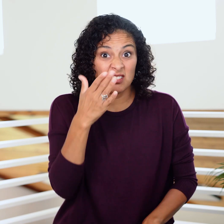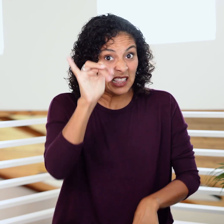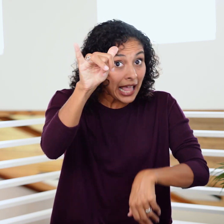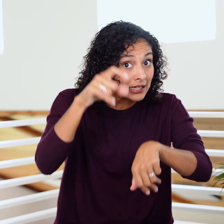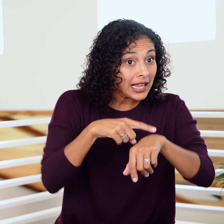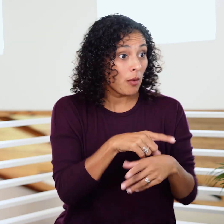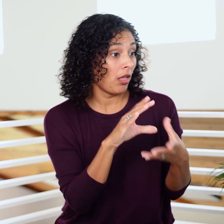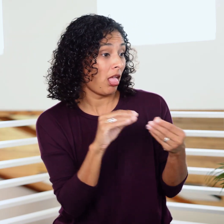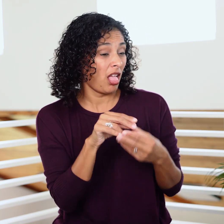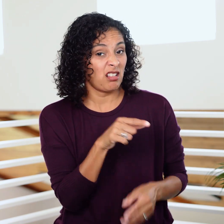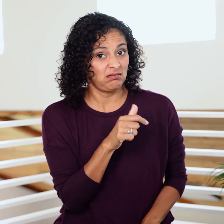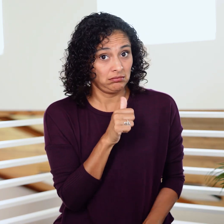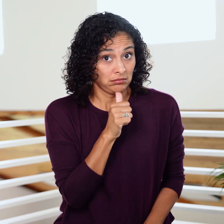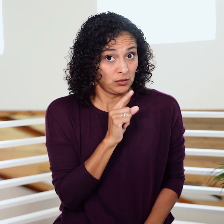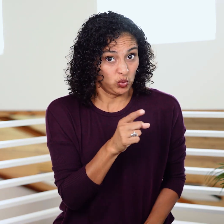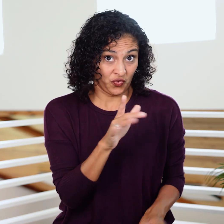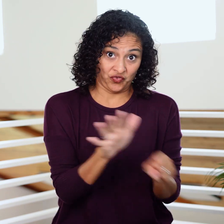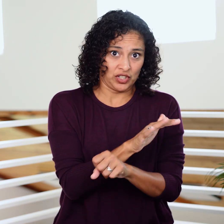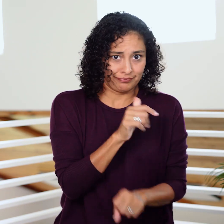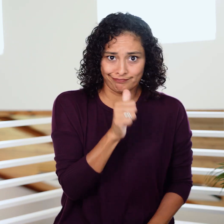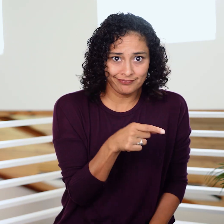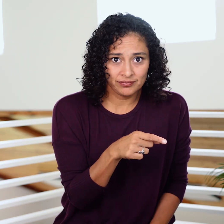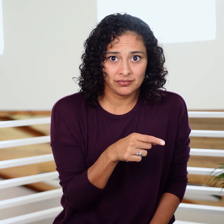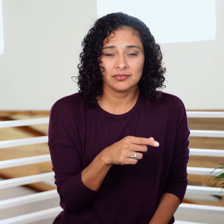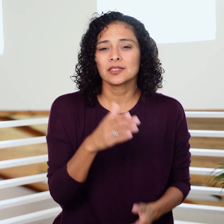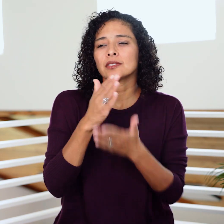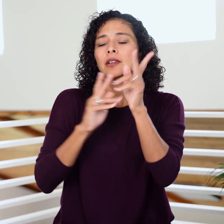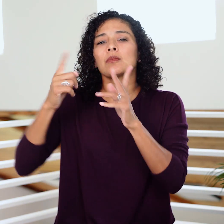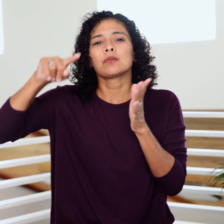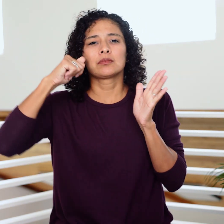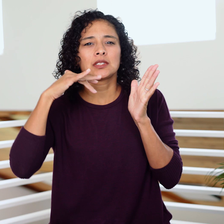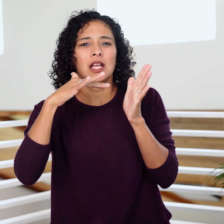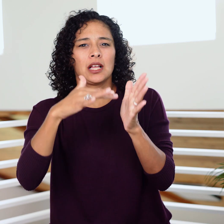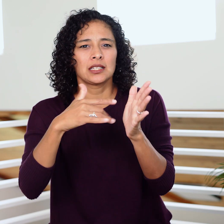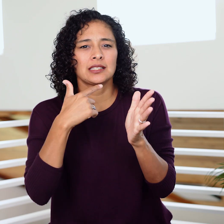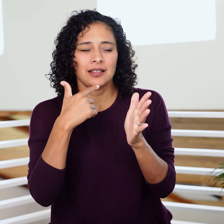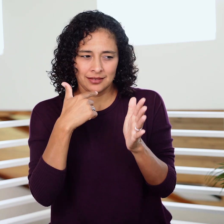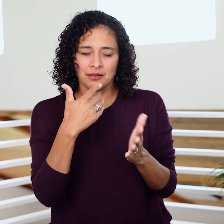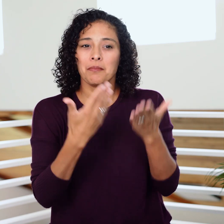but this time, it isn’t even half-true. Some scholars say this could also be the